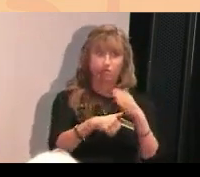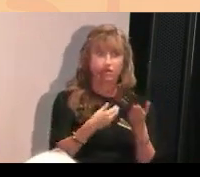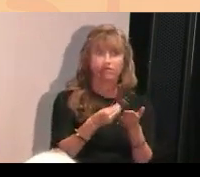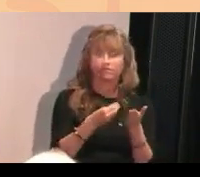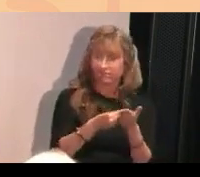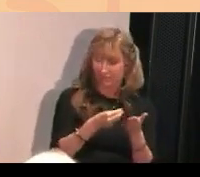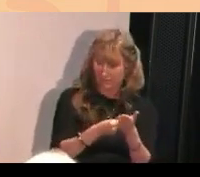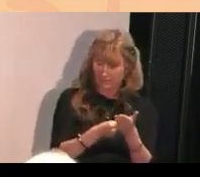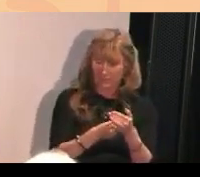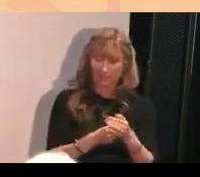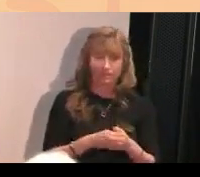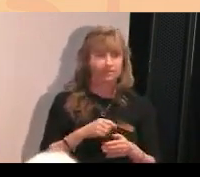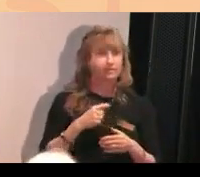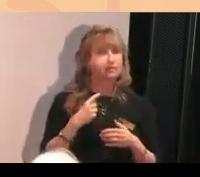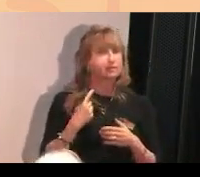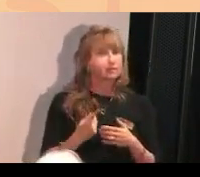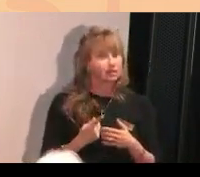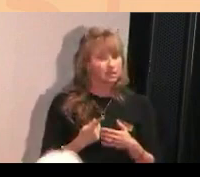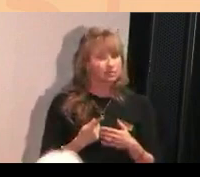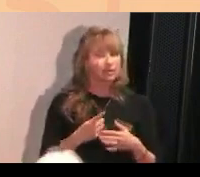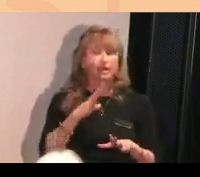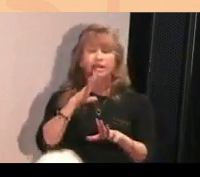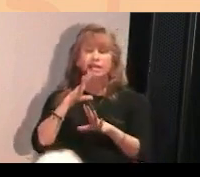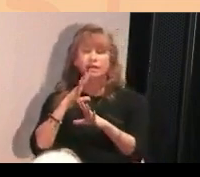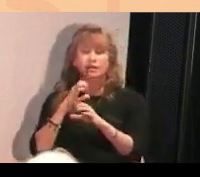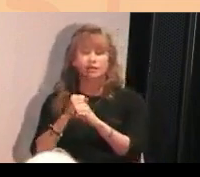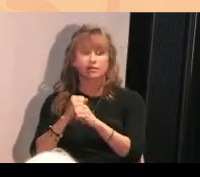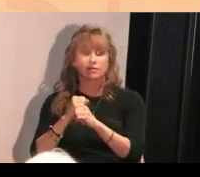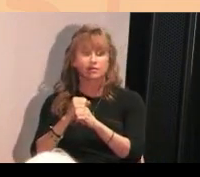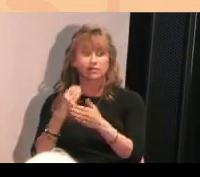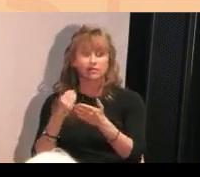or periodic Commonwealth Government funding was the most common response